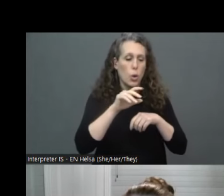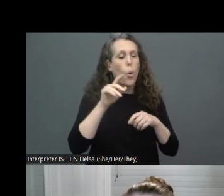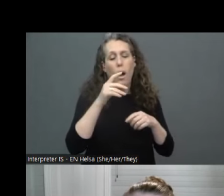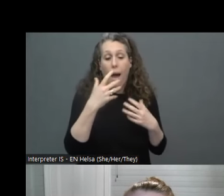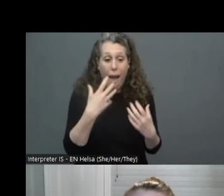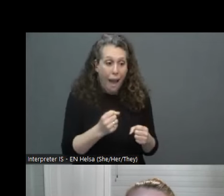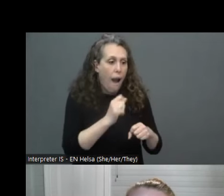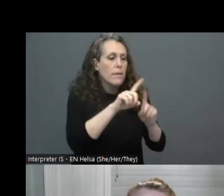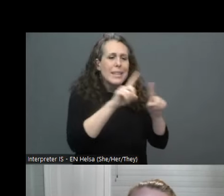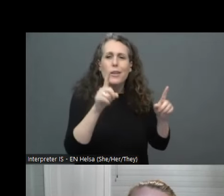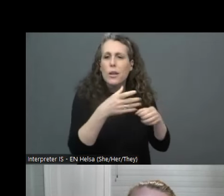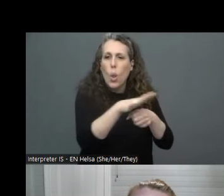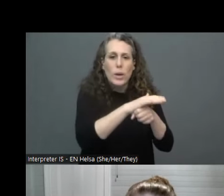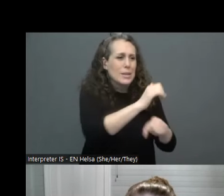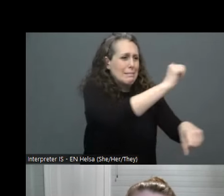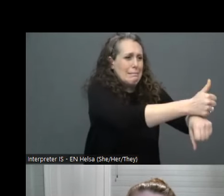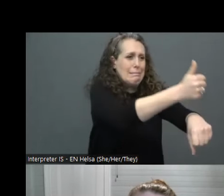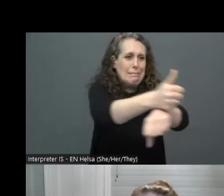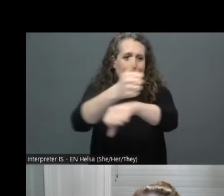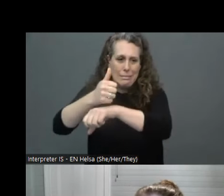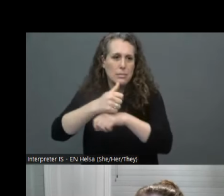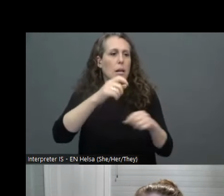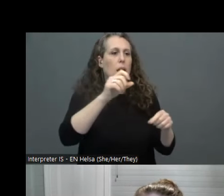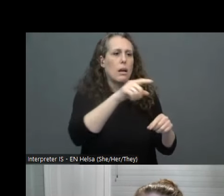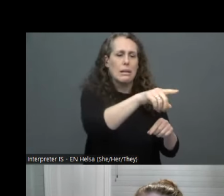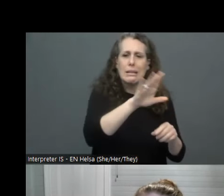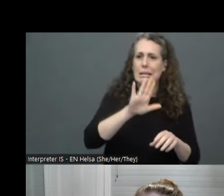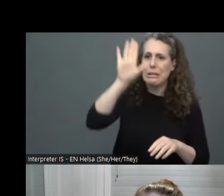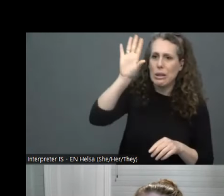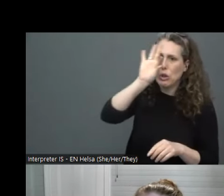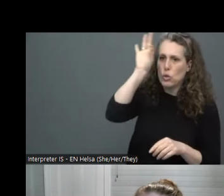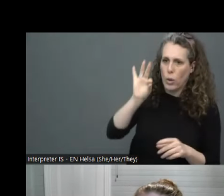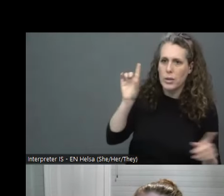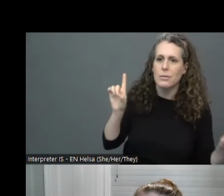Working Groups to really be integrated into the wider humanitarian response.